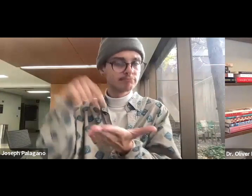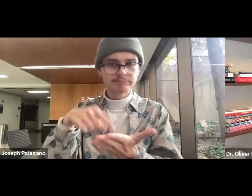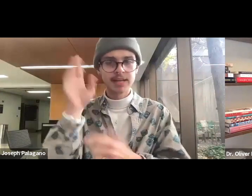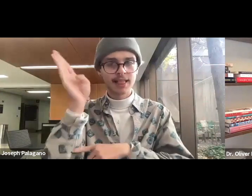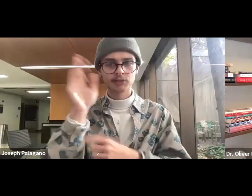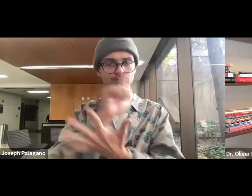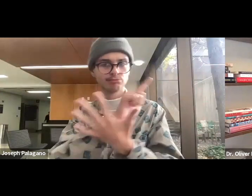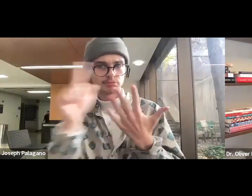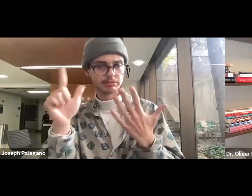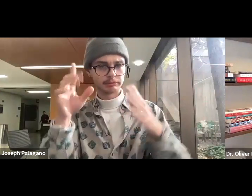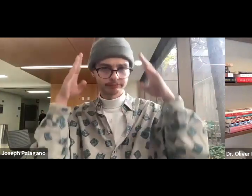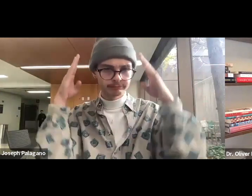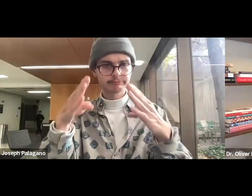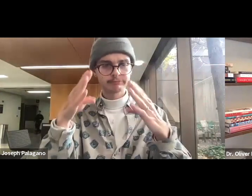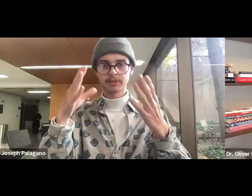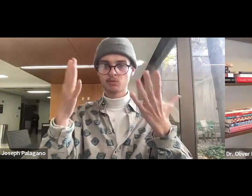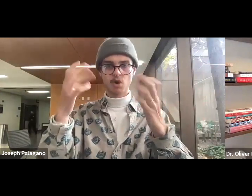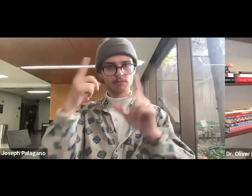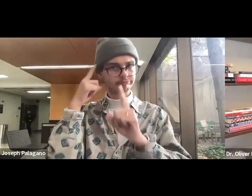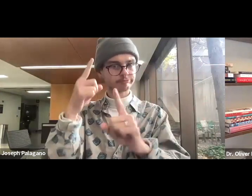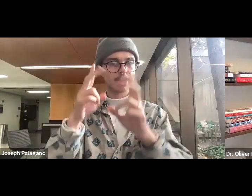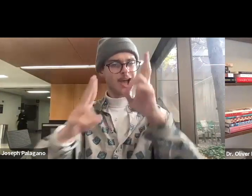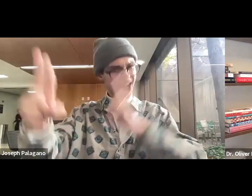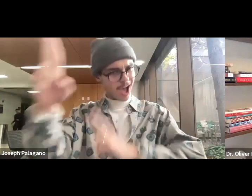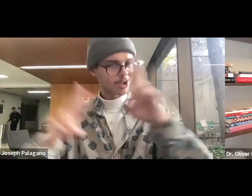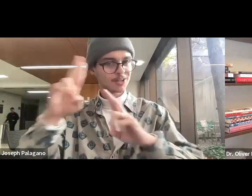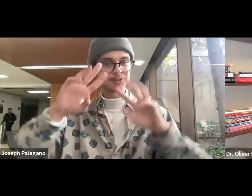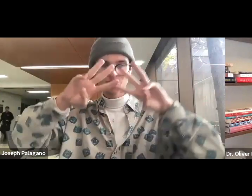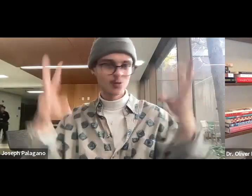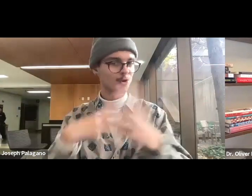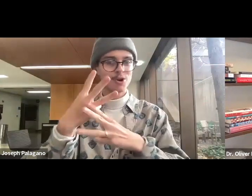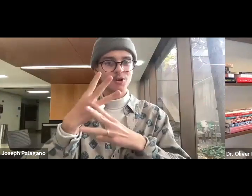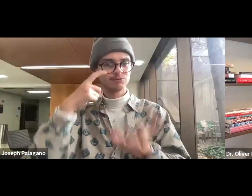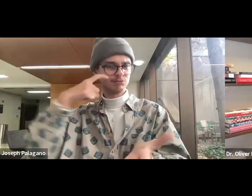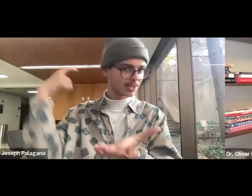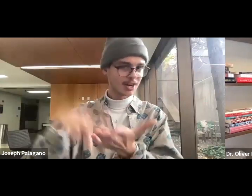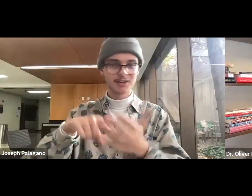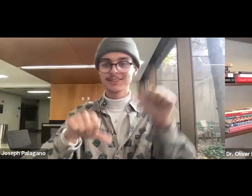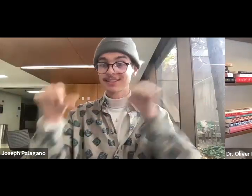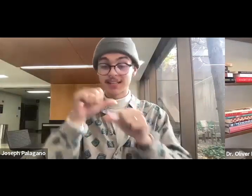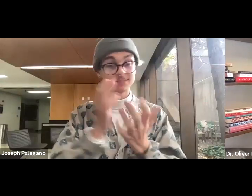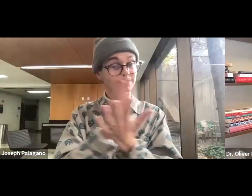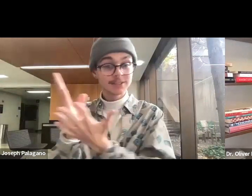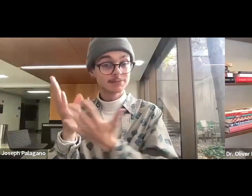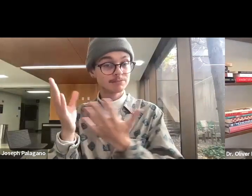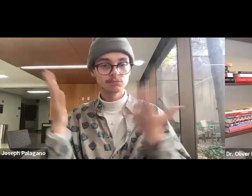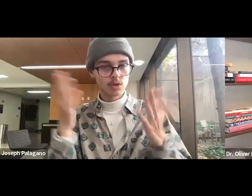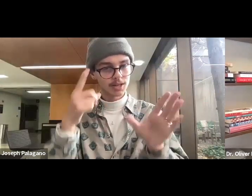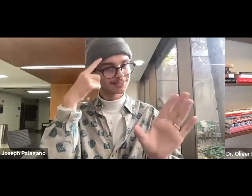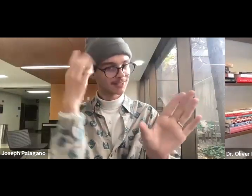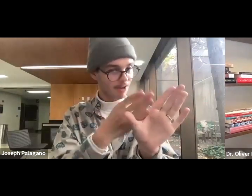hosted by Gallaudet University . This lecture series aims to honor world-renowned scientists in the fields of